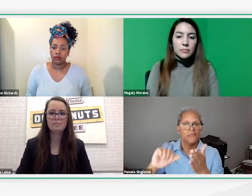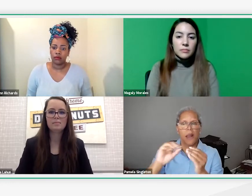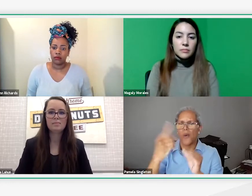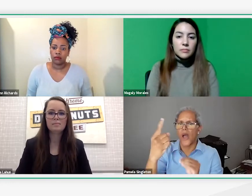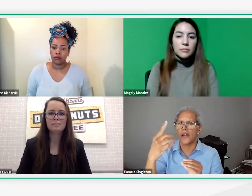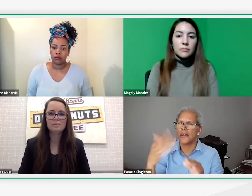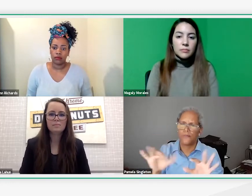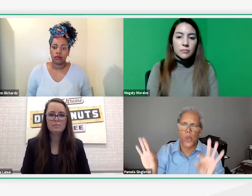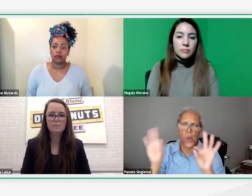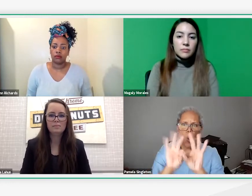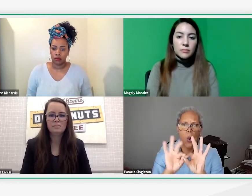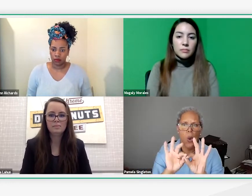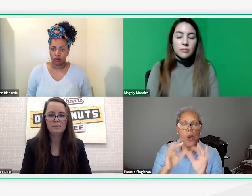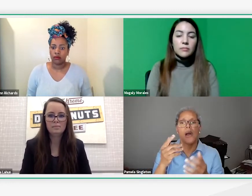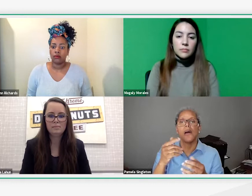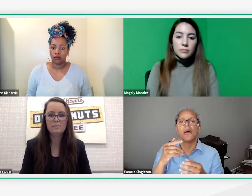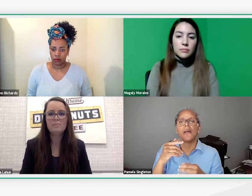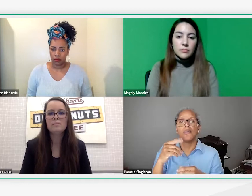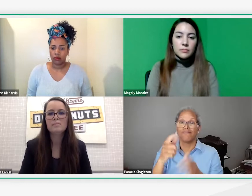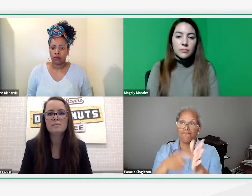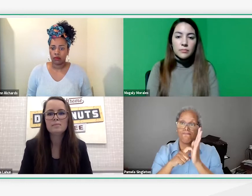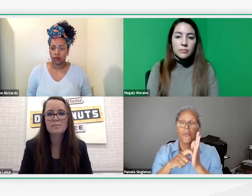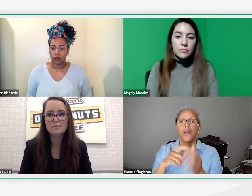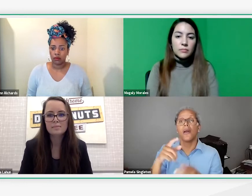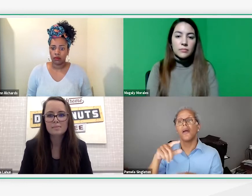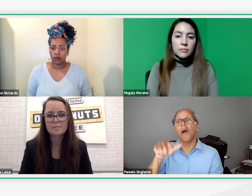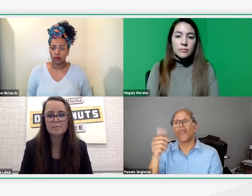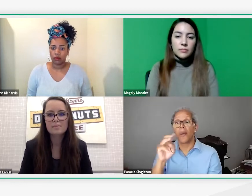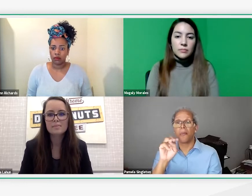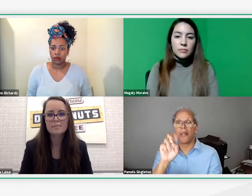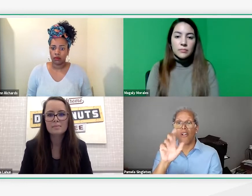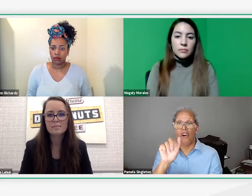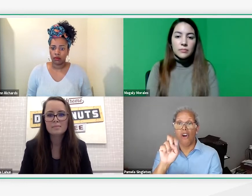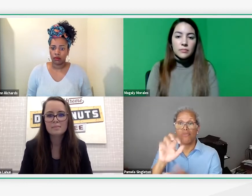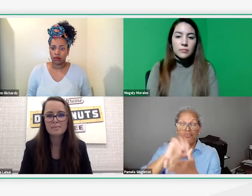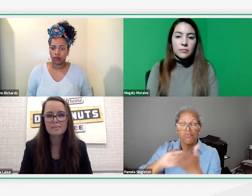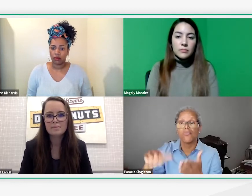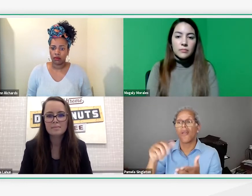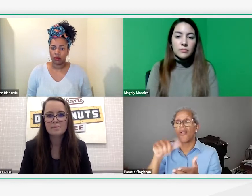The #1 entity that takes your money is federal.